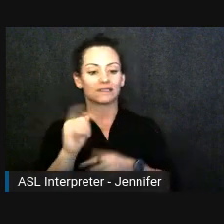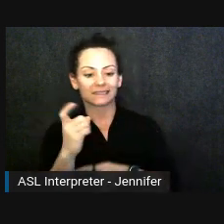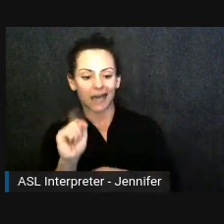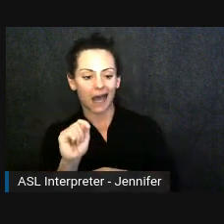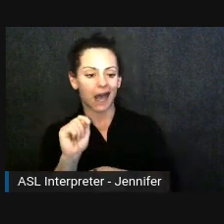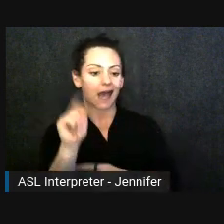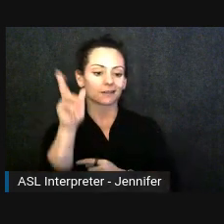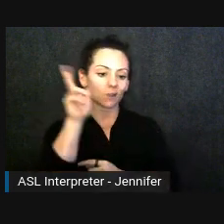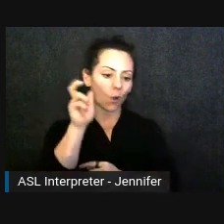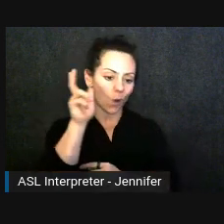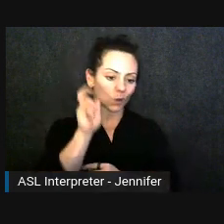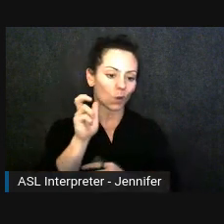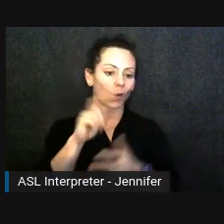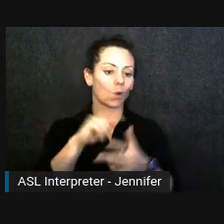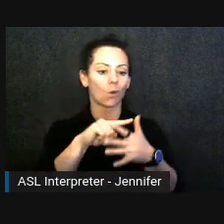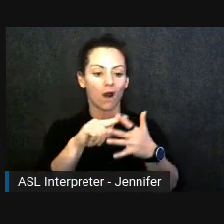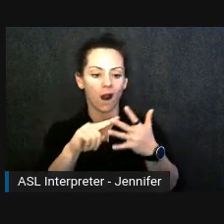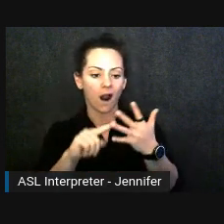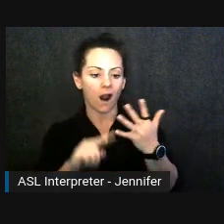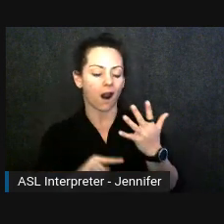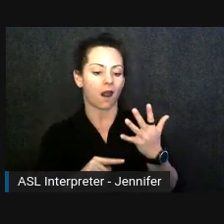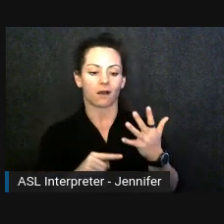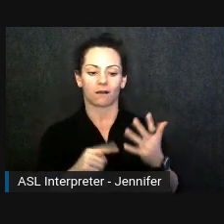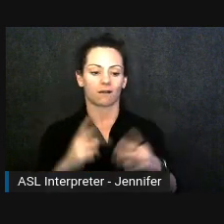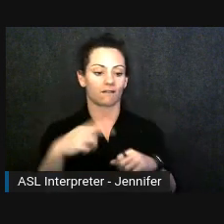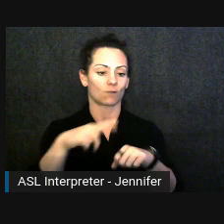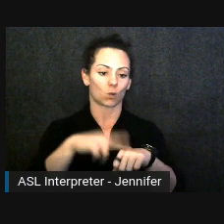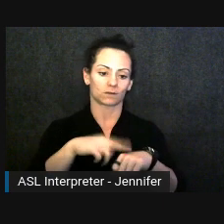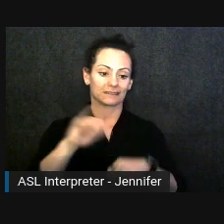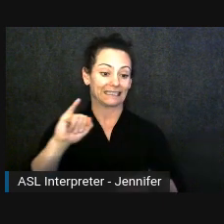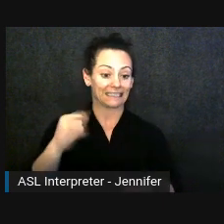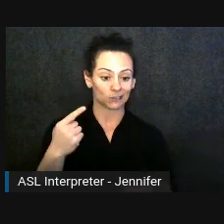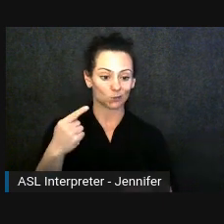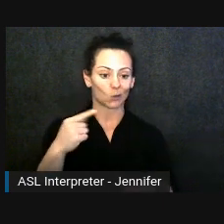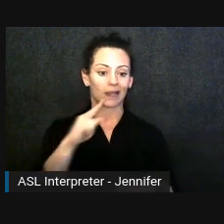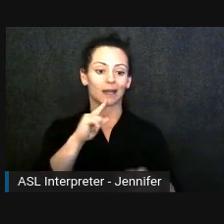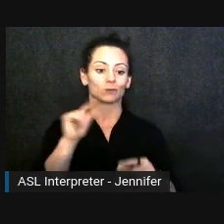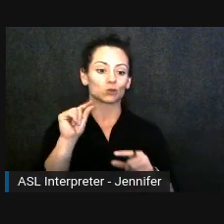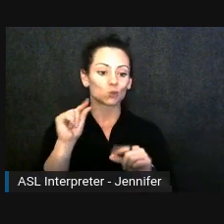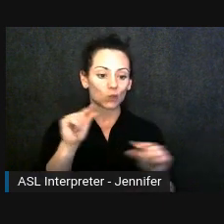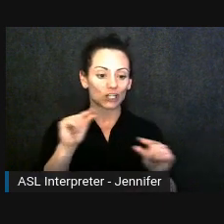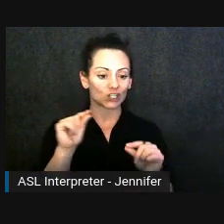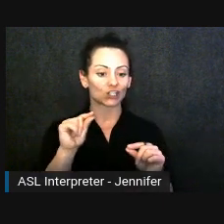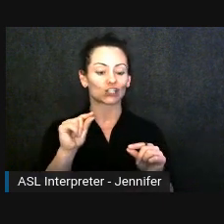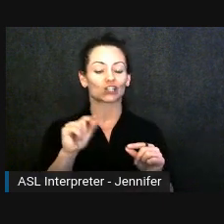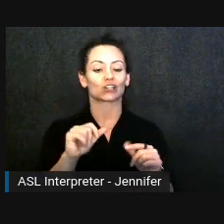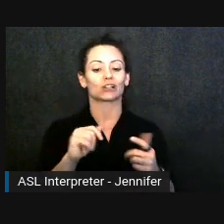Of course, we’re talking about Instagram, twitter, Pinterest.